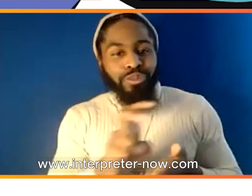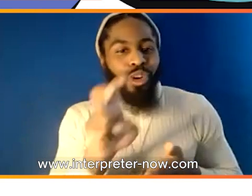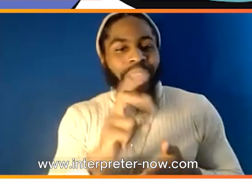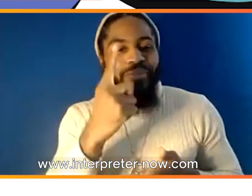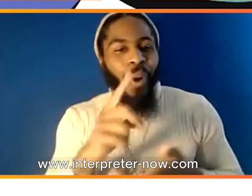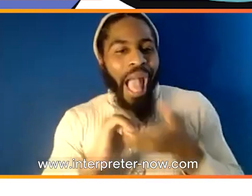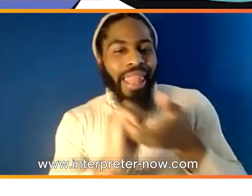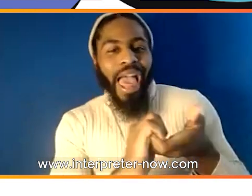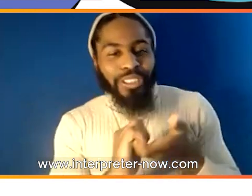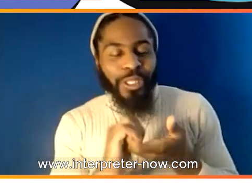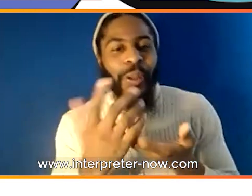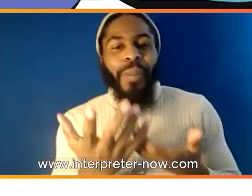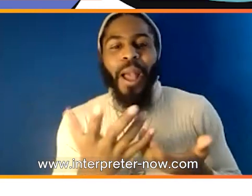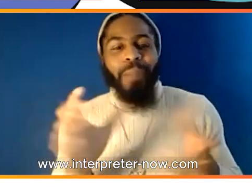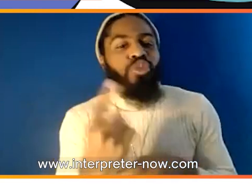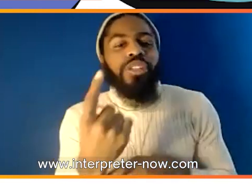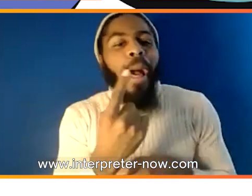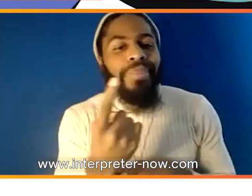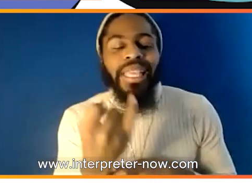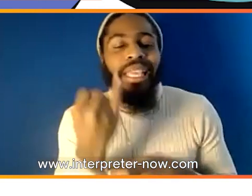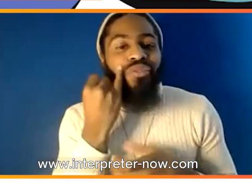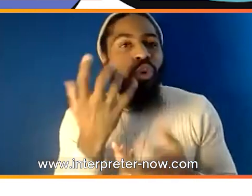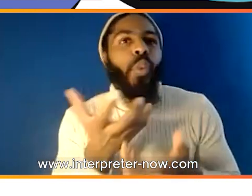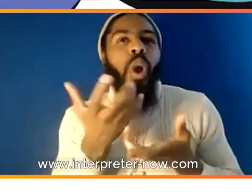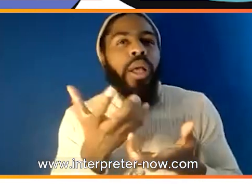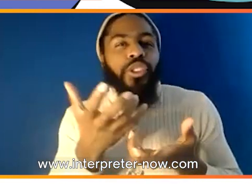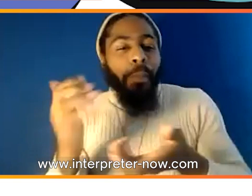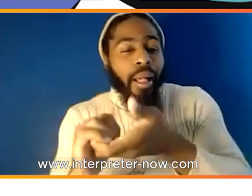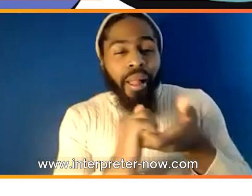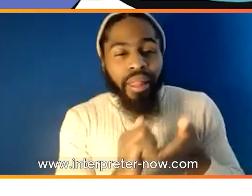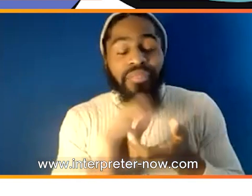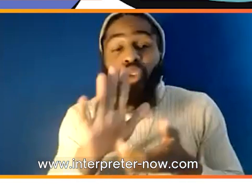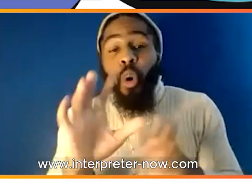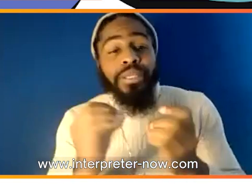allyship journey, do something. If you're working to build allies across your organization,